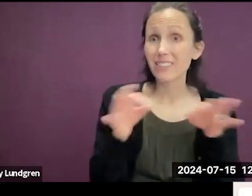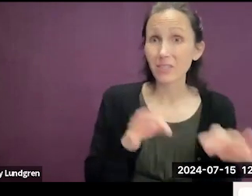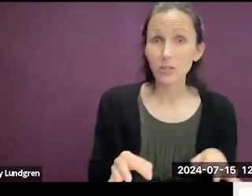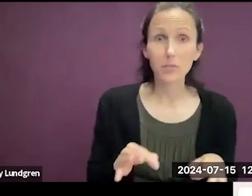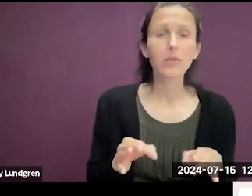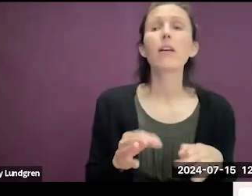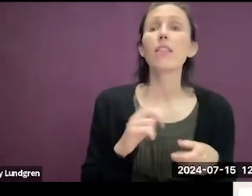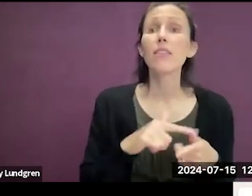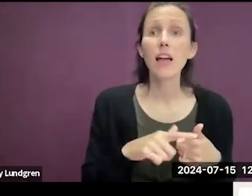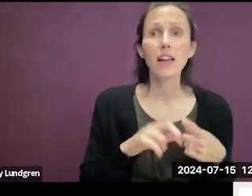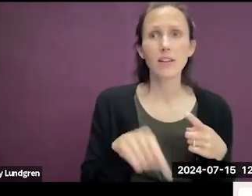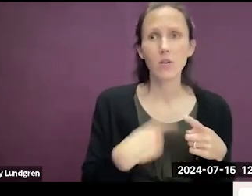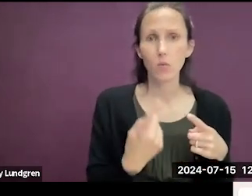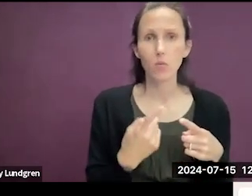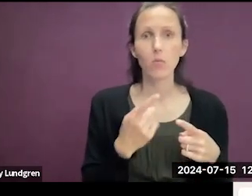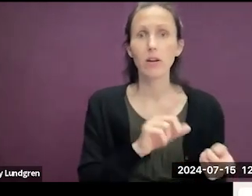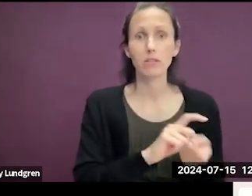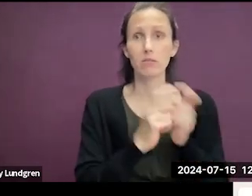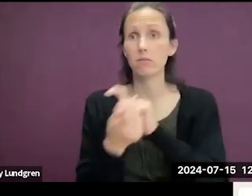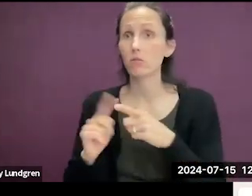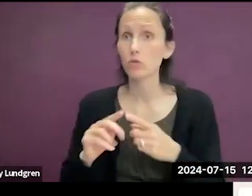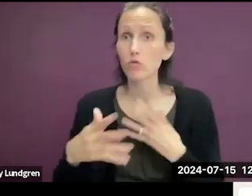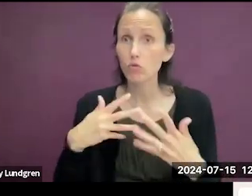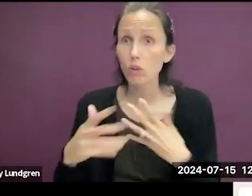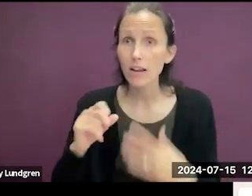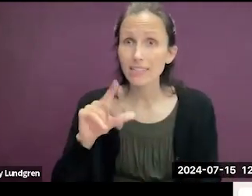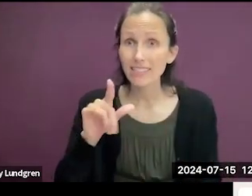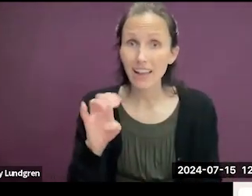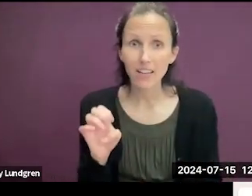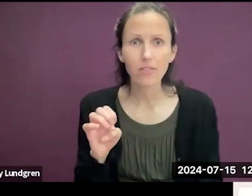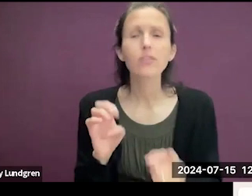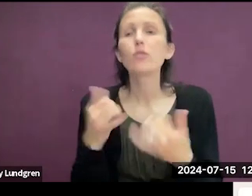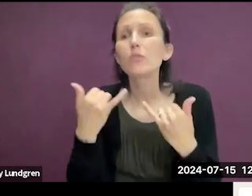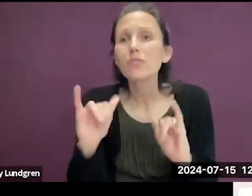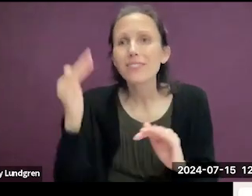we can easily identify which of these pieces of the pie mean yes.